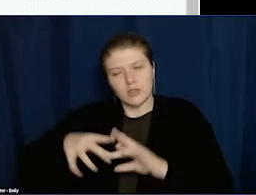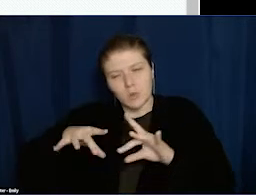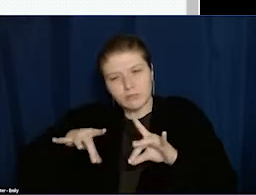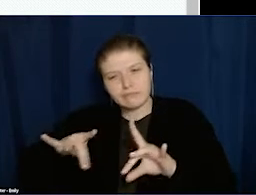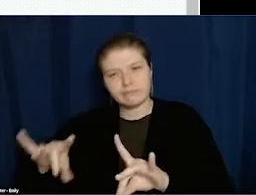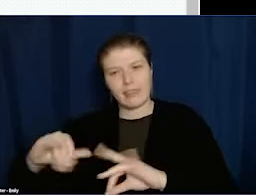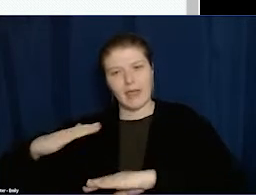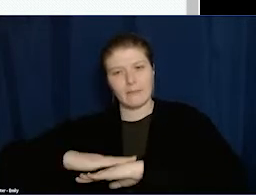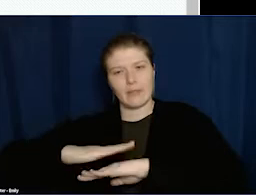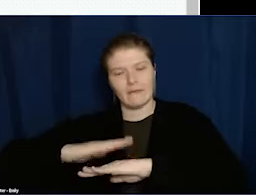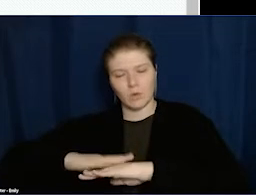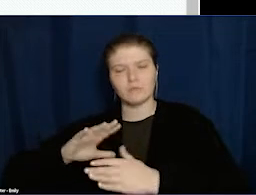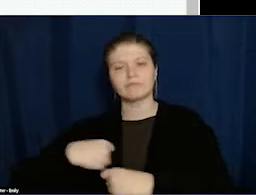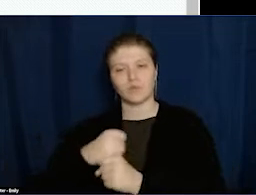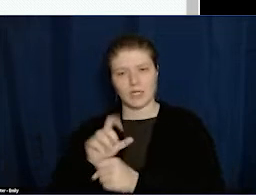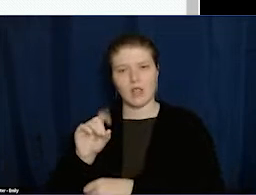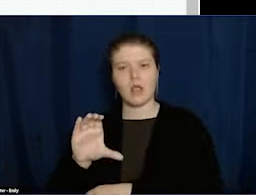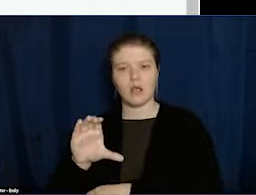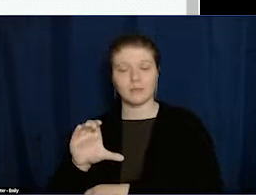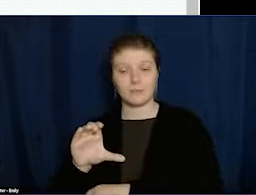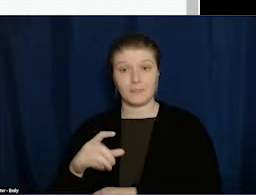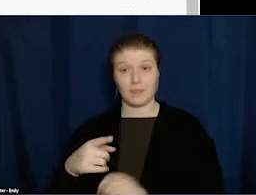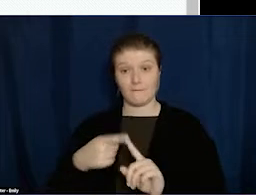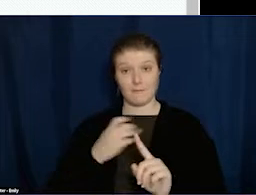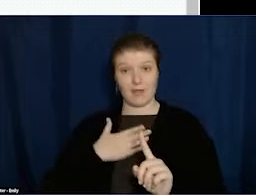From IT Help Central standpoint, all of the tickets I get from Current and Pending Support